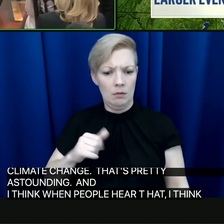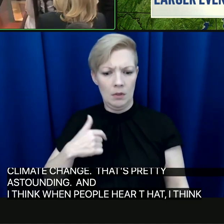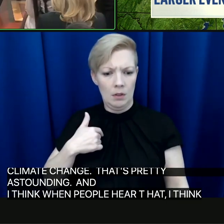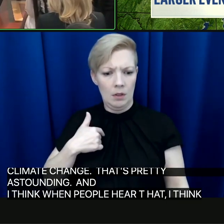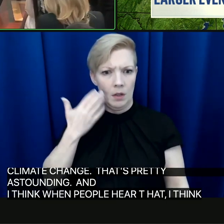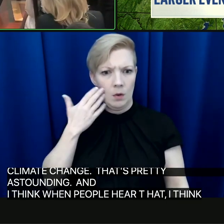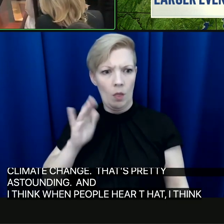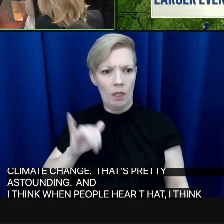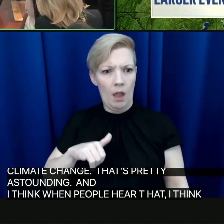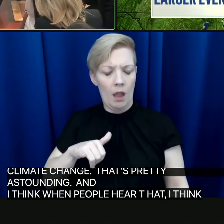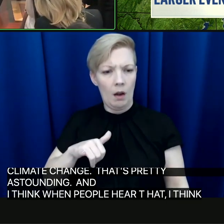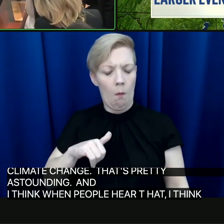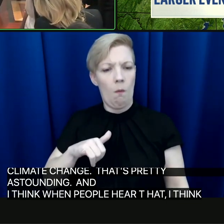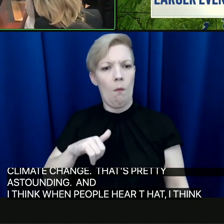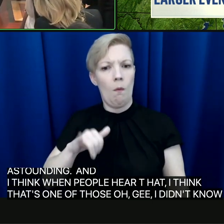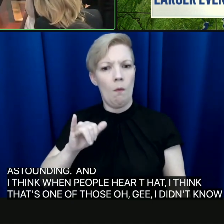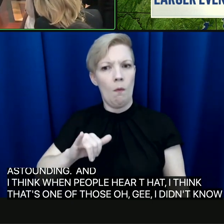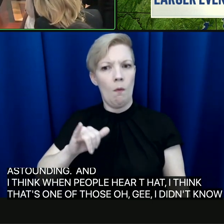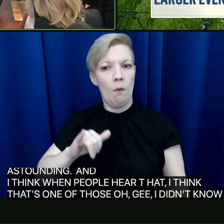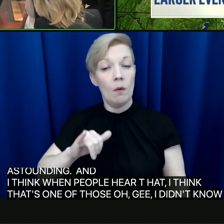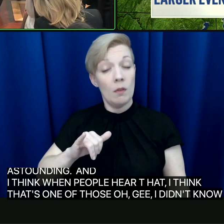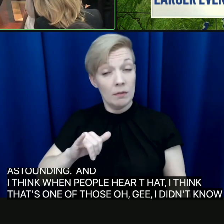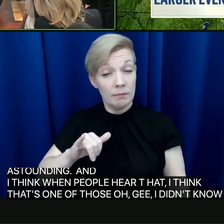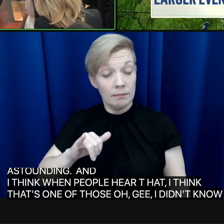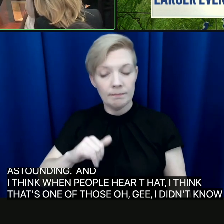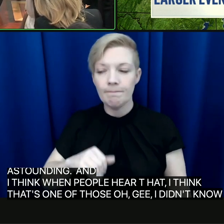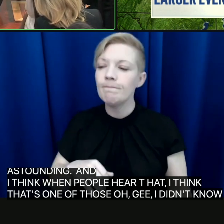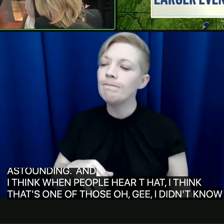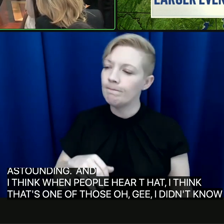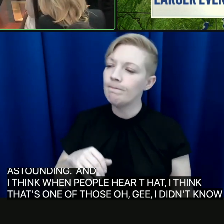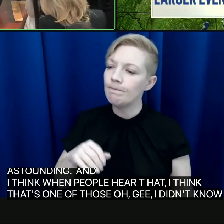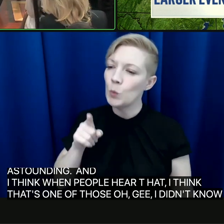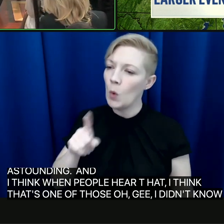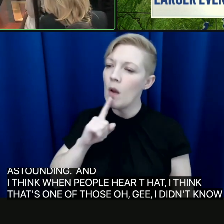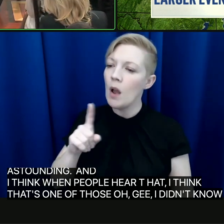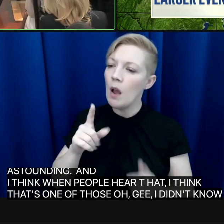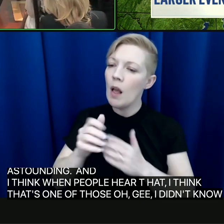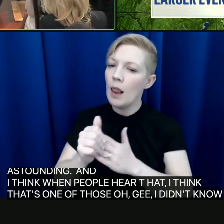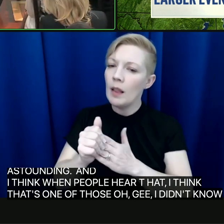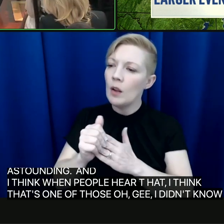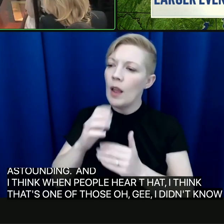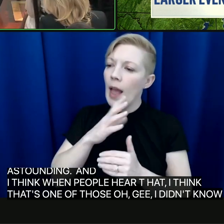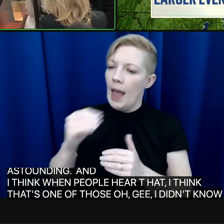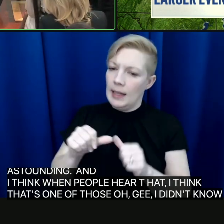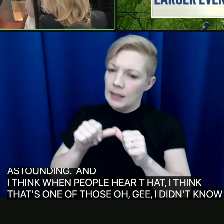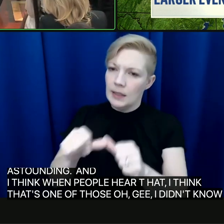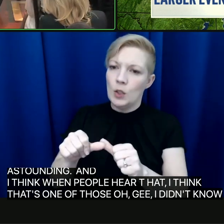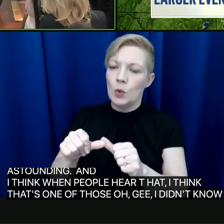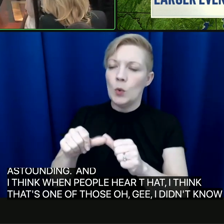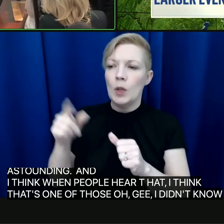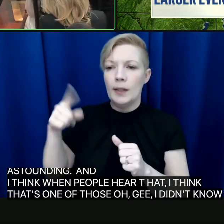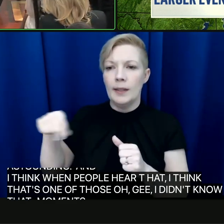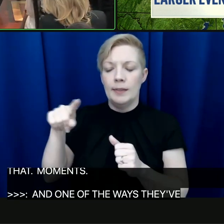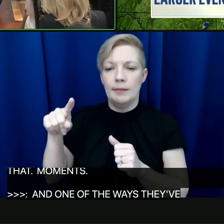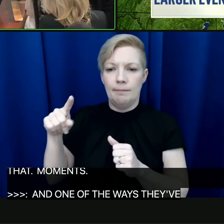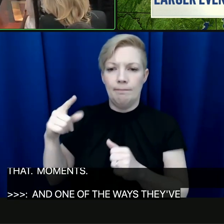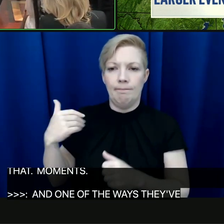And they indeed are a leader and continue to be a leader. And one of the ways that they've shown that is they came up in the last two years